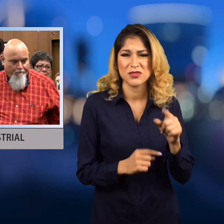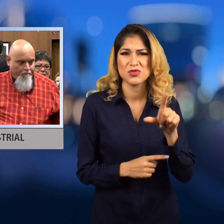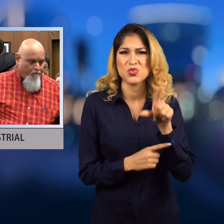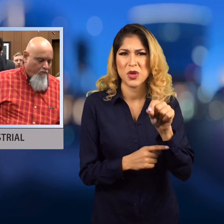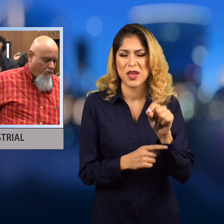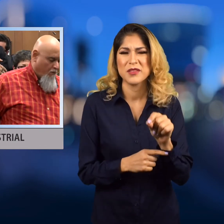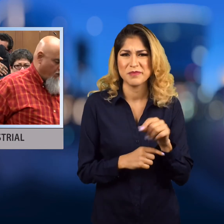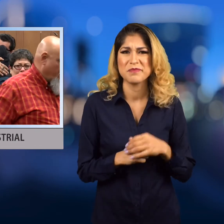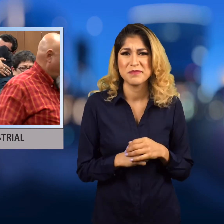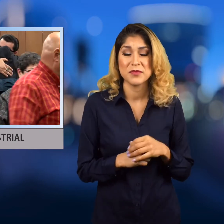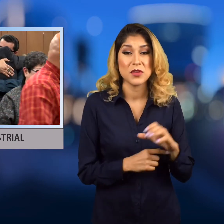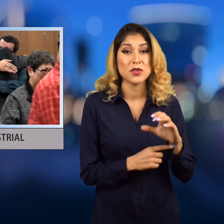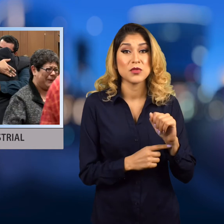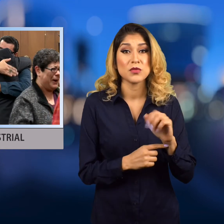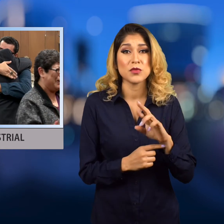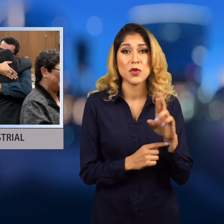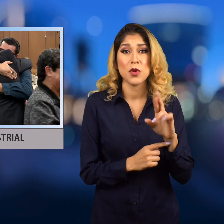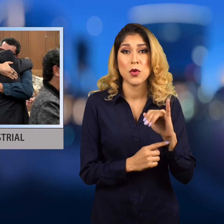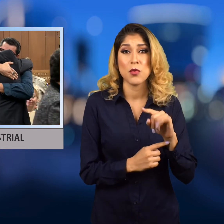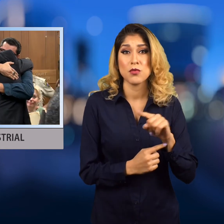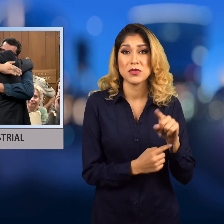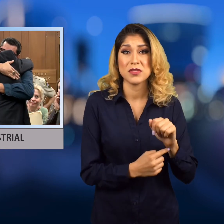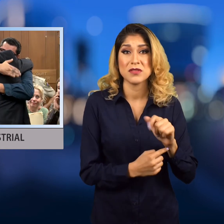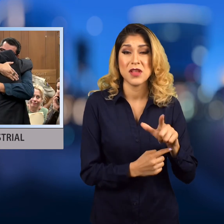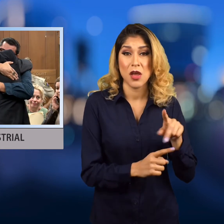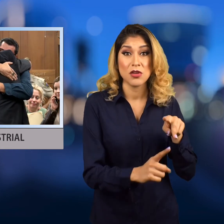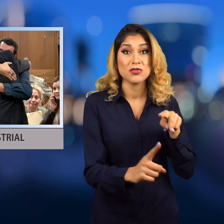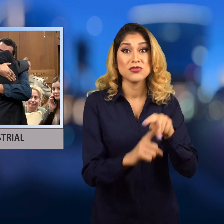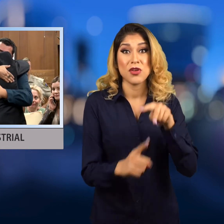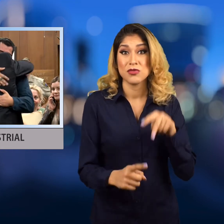Carrizall was charged with engaging